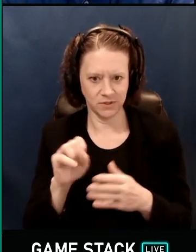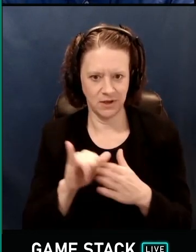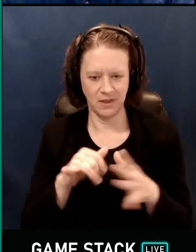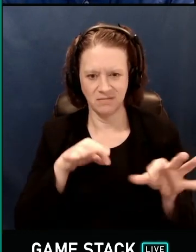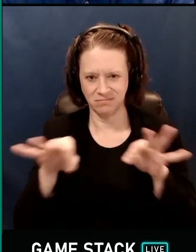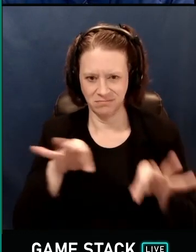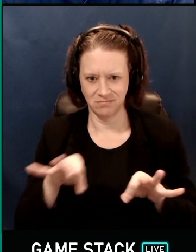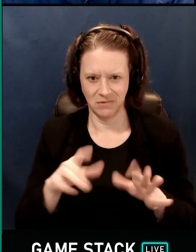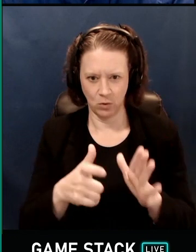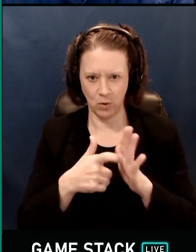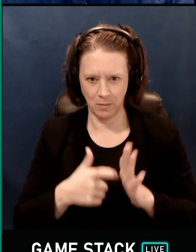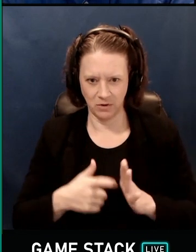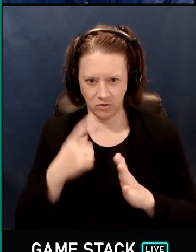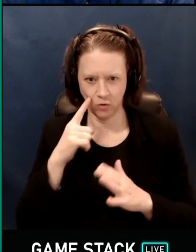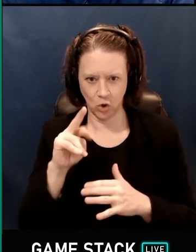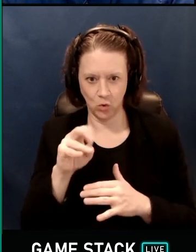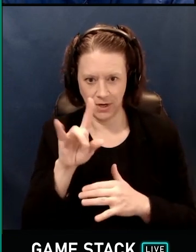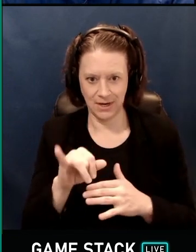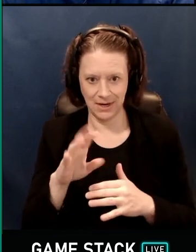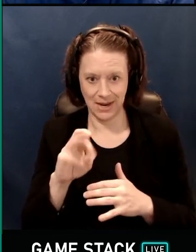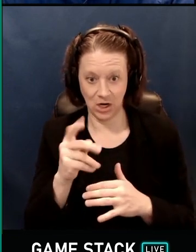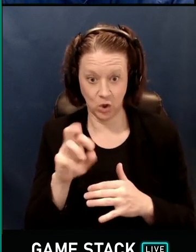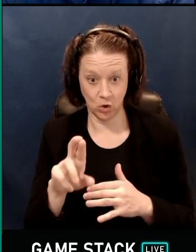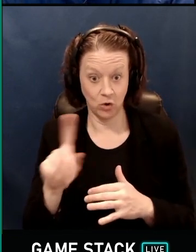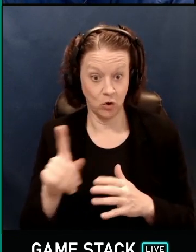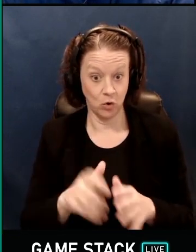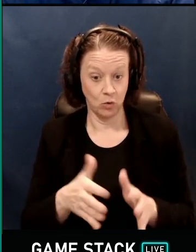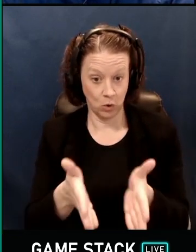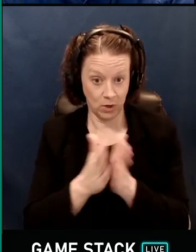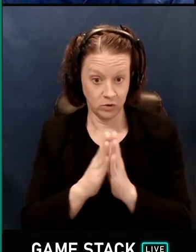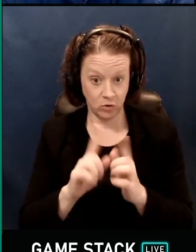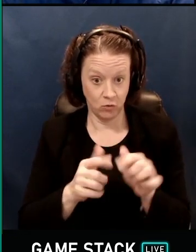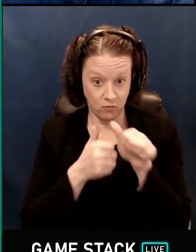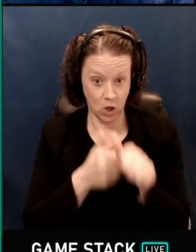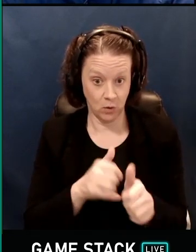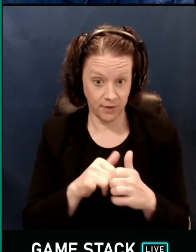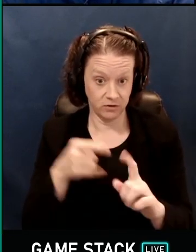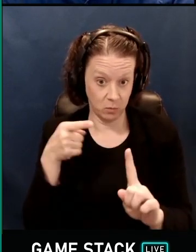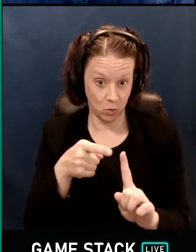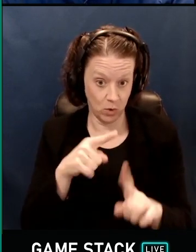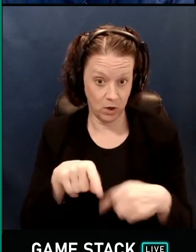You are requested to follow this point when using Unity Editor.